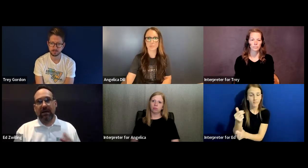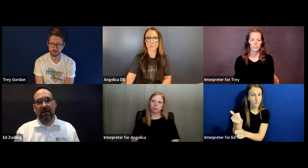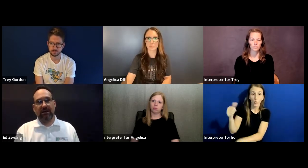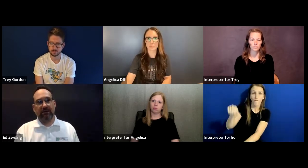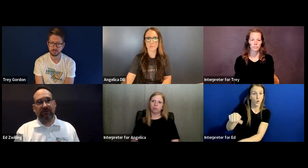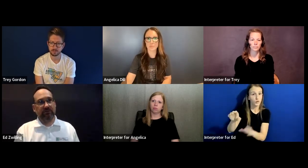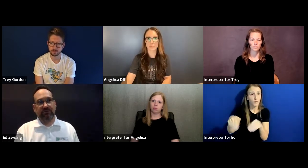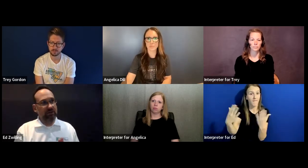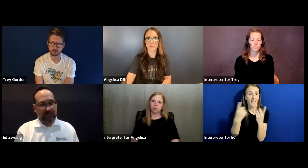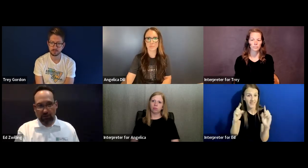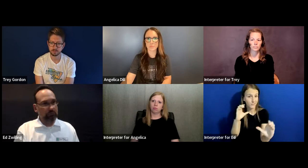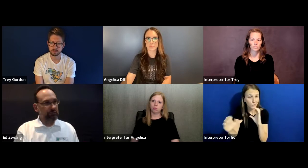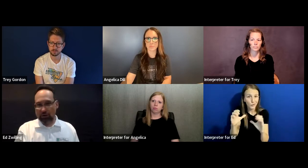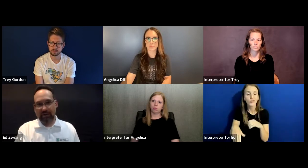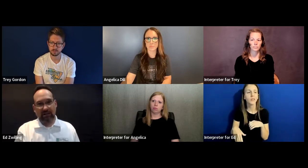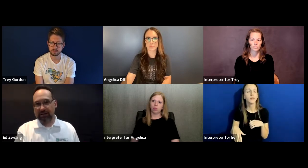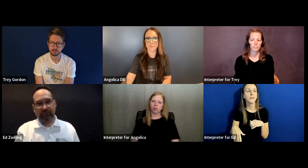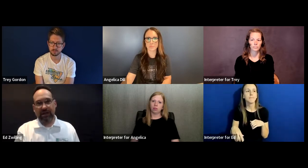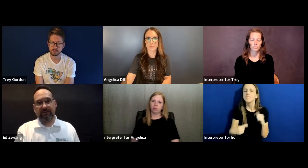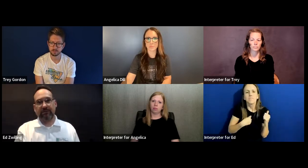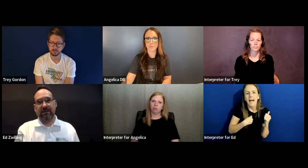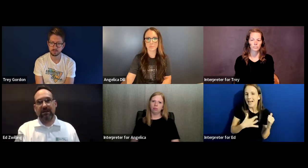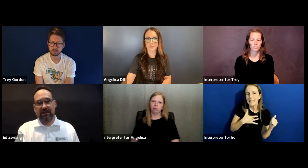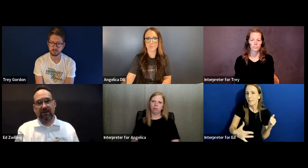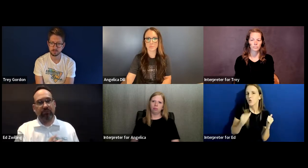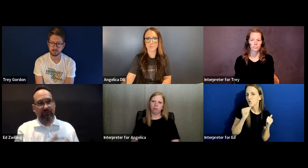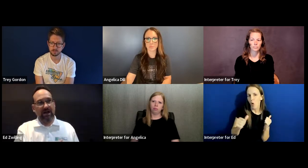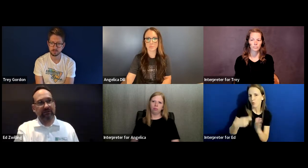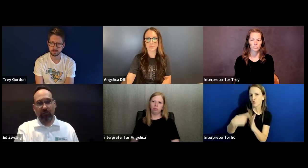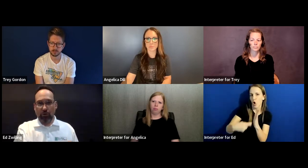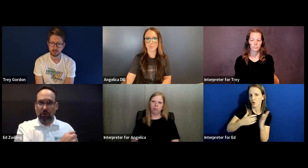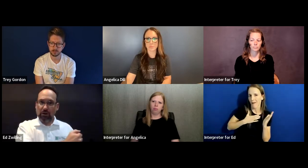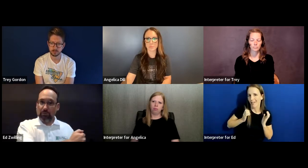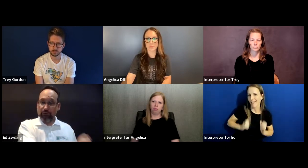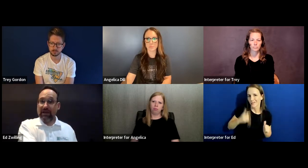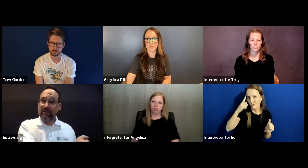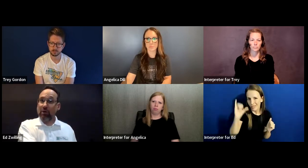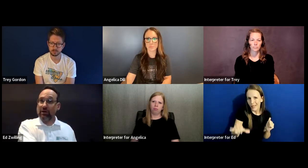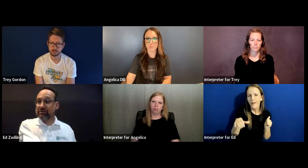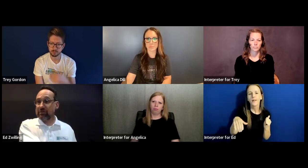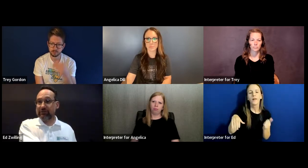and generally i don't charge my clients for that the ada provides for prevailing party attorneys